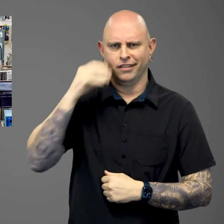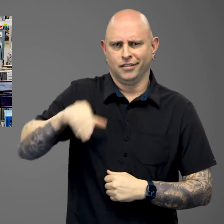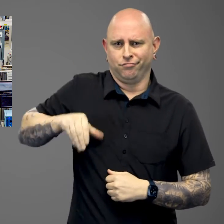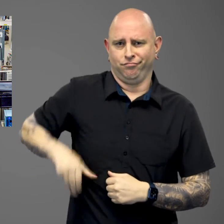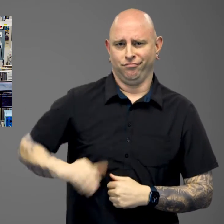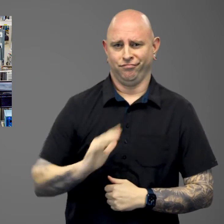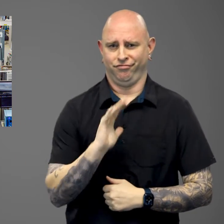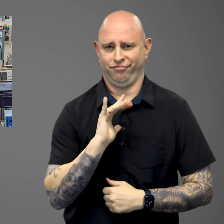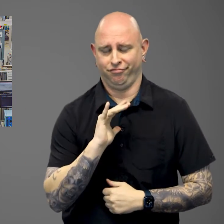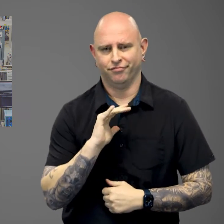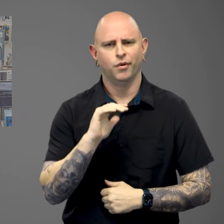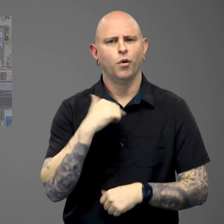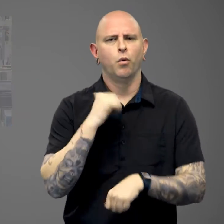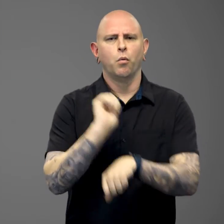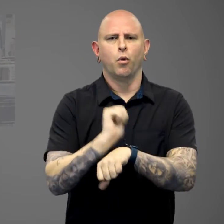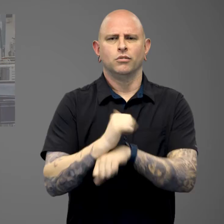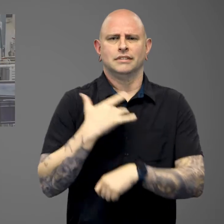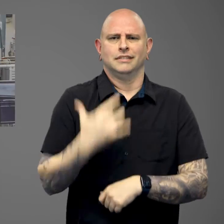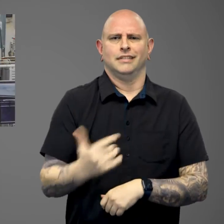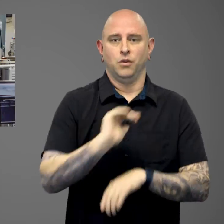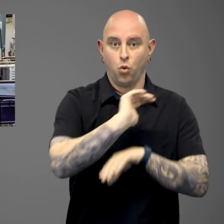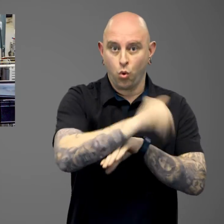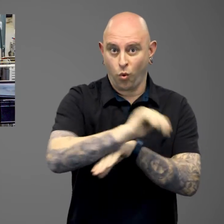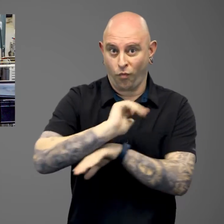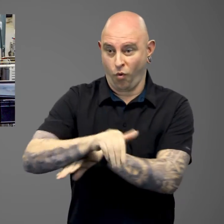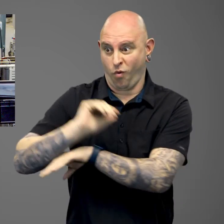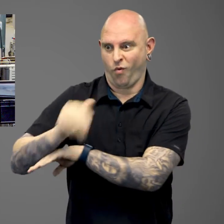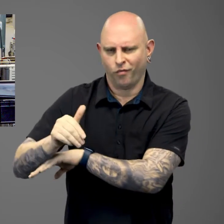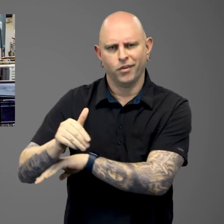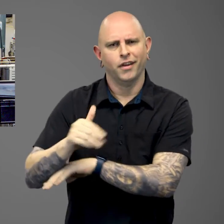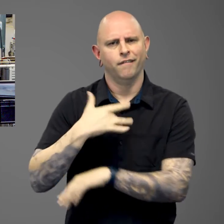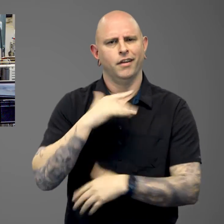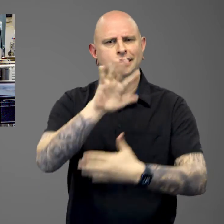It's great pay.